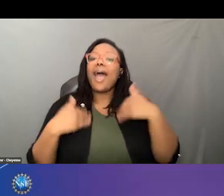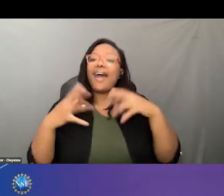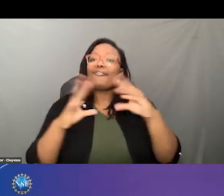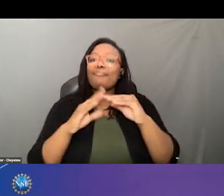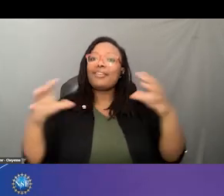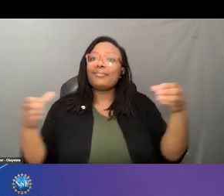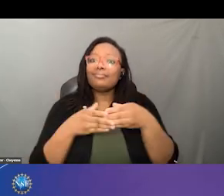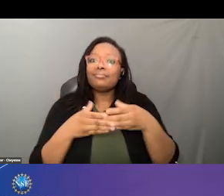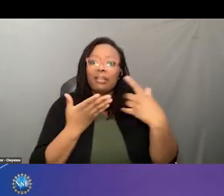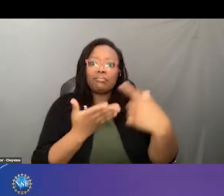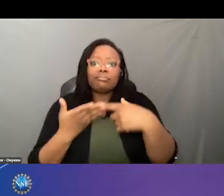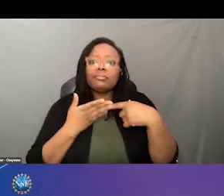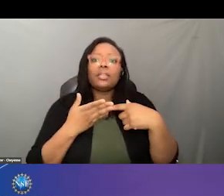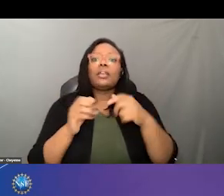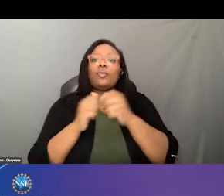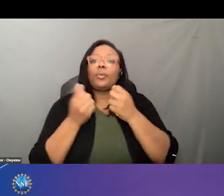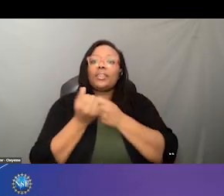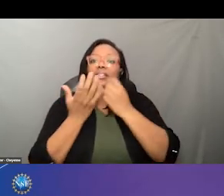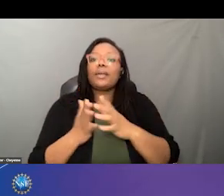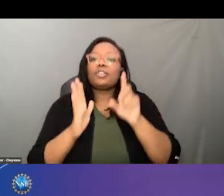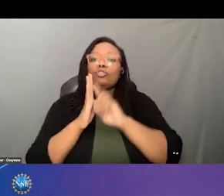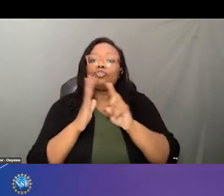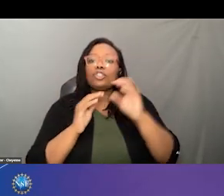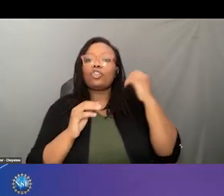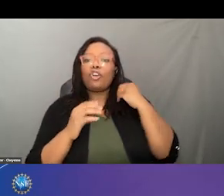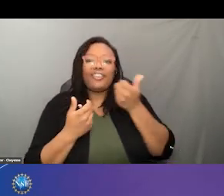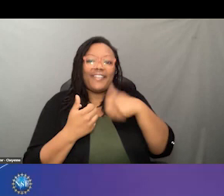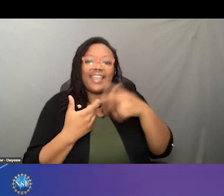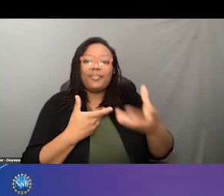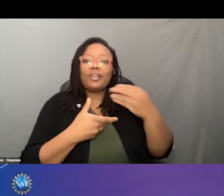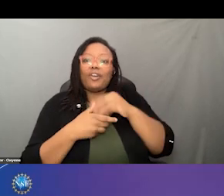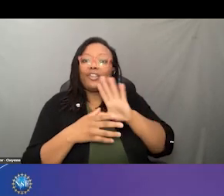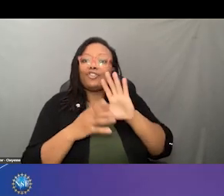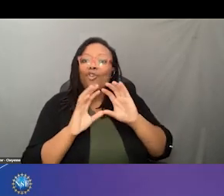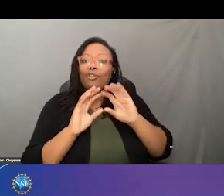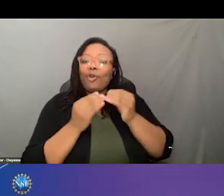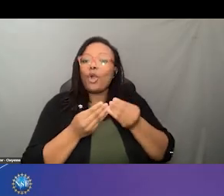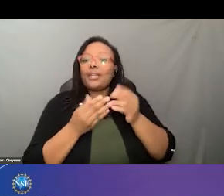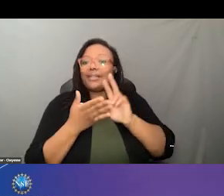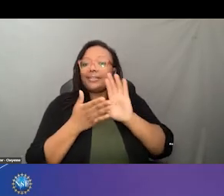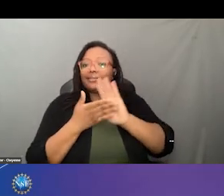have a meeting with the sponsor research officer and anyone involved at your institution to go